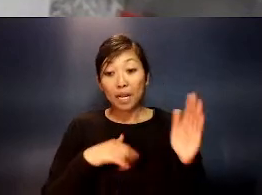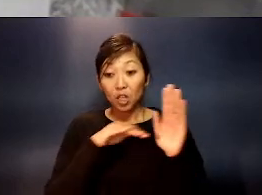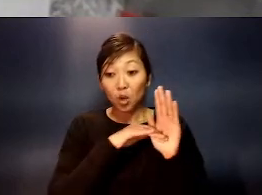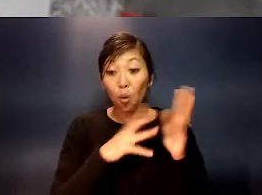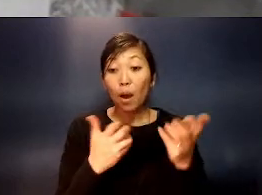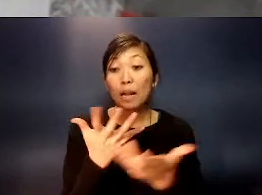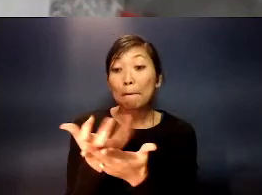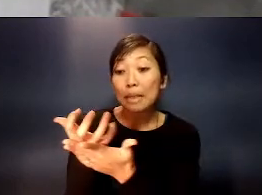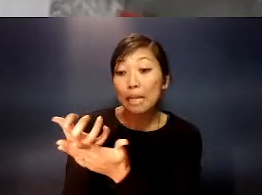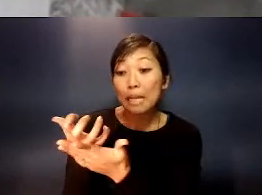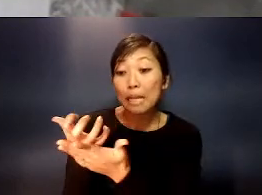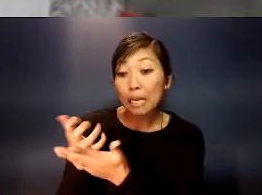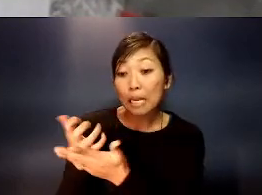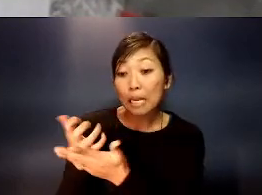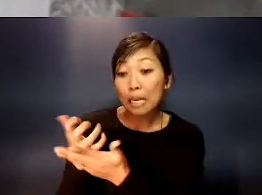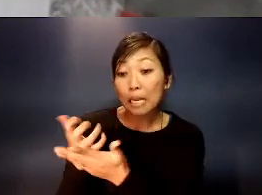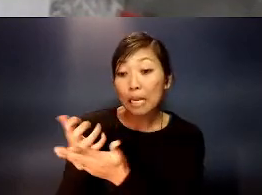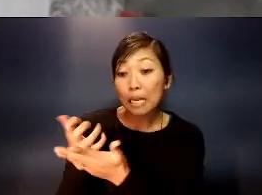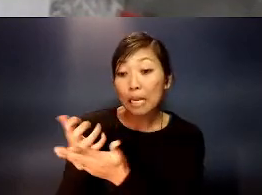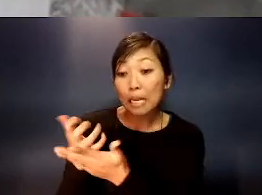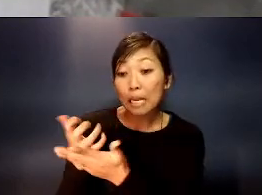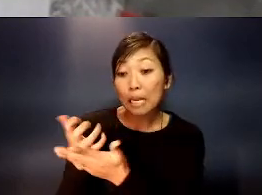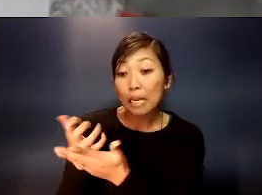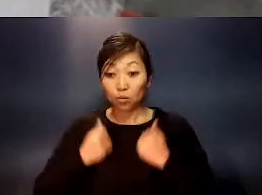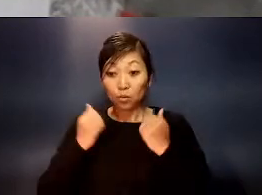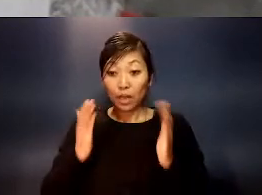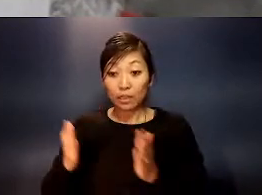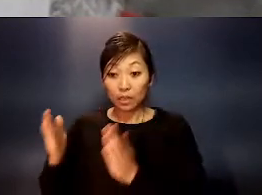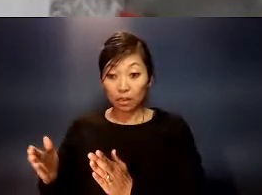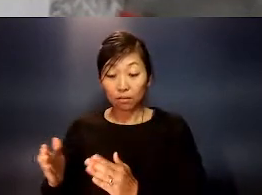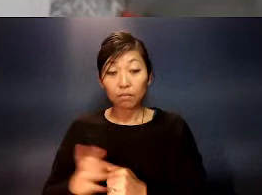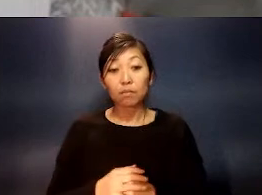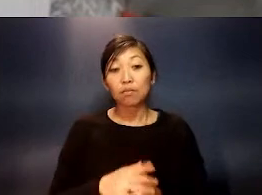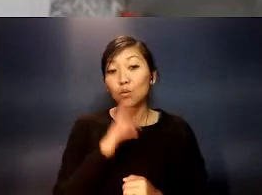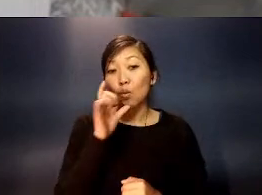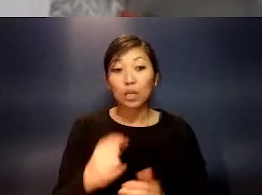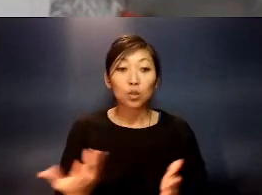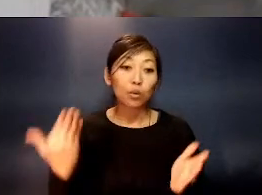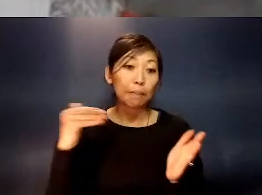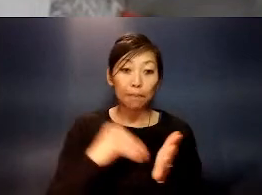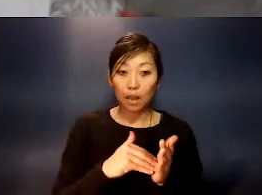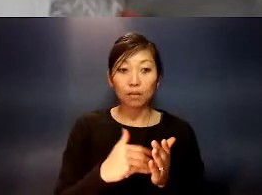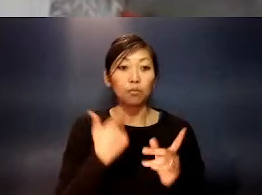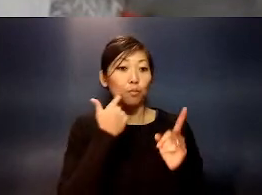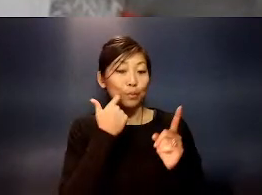BUT WE ARE AT THIS MOMENT WHERE EVERYTHING HAS BEEN SO DIVISIVE. AND MY PLEA IS JUST AS THINGS START TO PLAY OUT, TO NOT